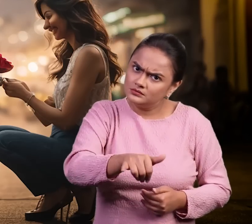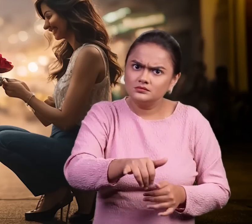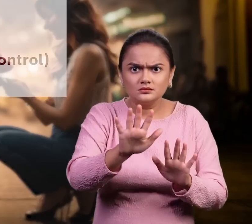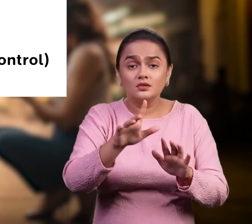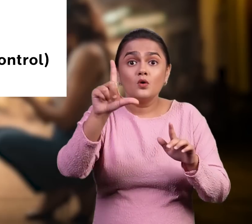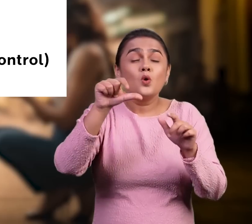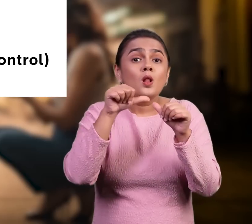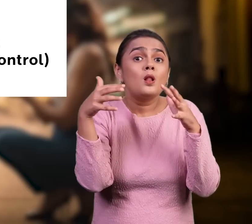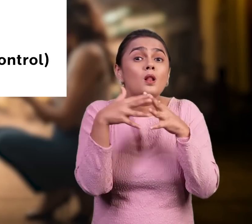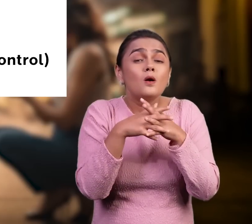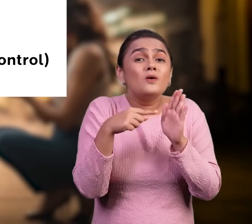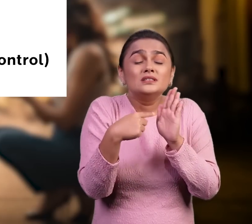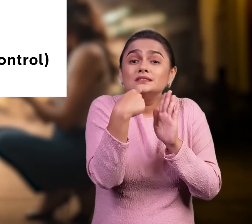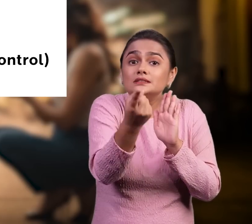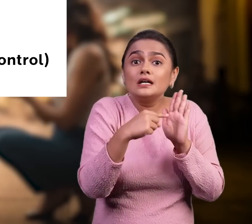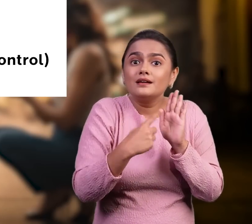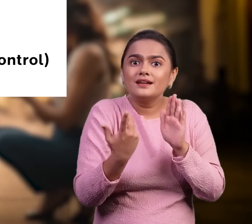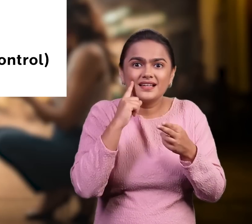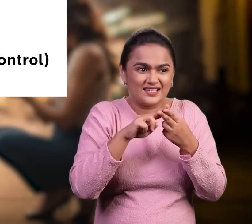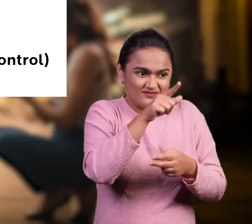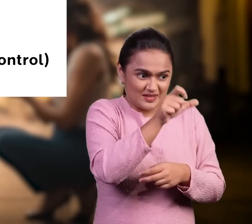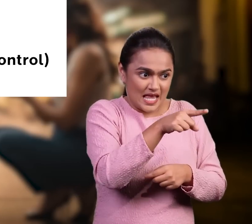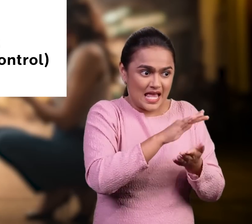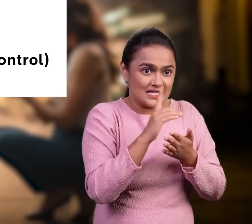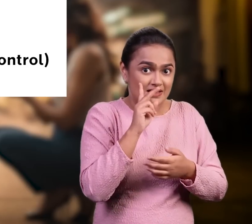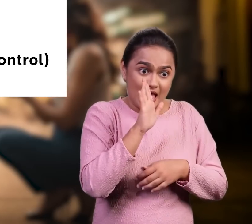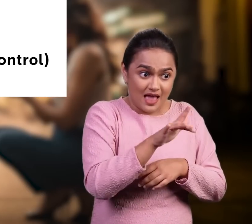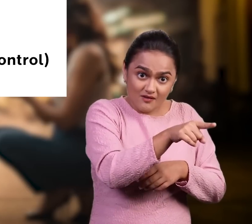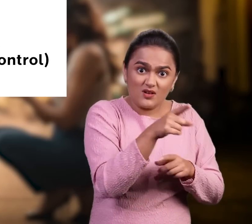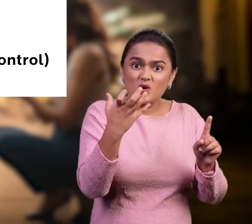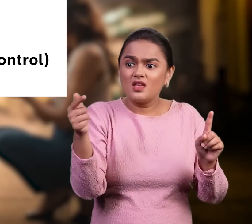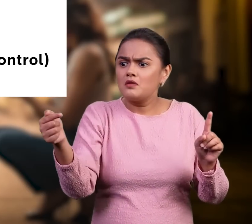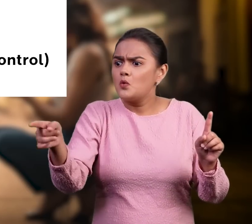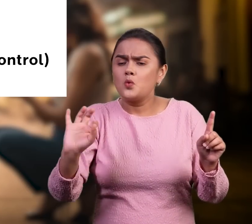As per the law, if an HIV-positive person wishes to marry an HIV-negative person,